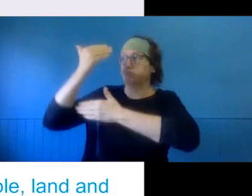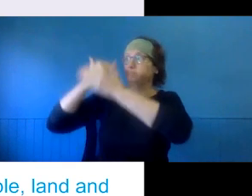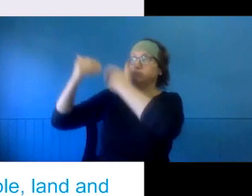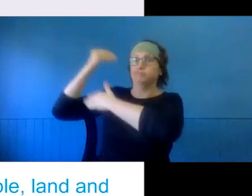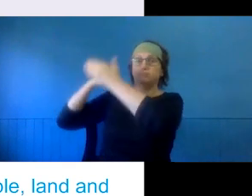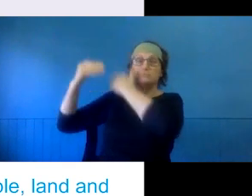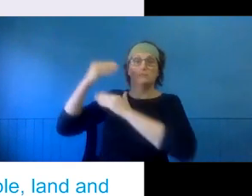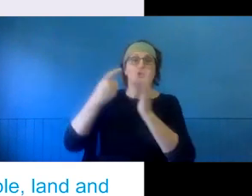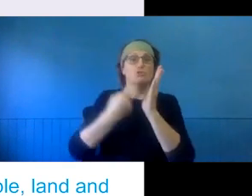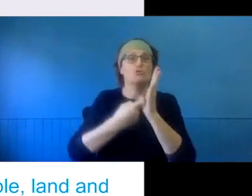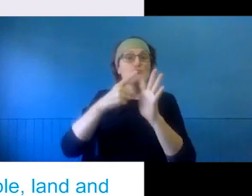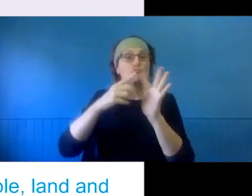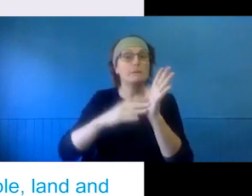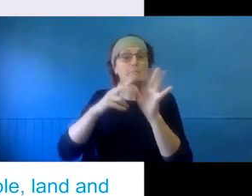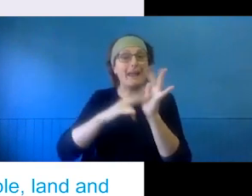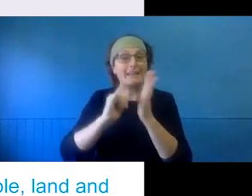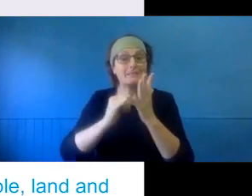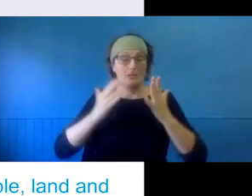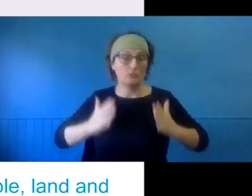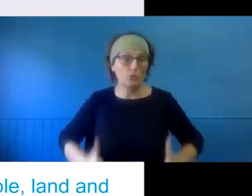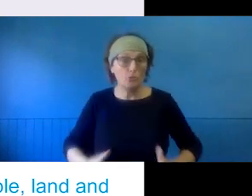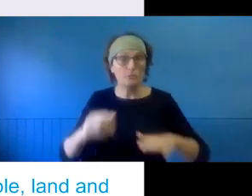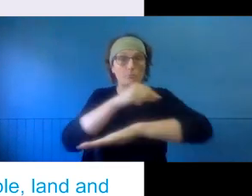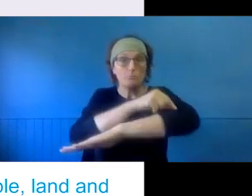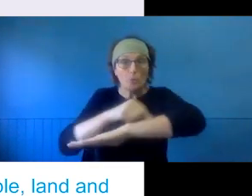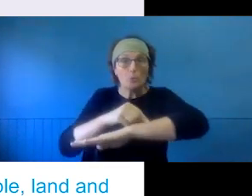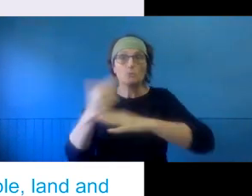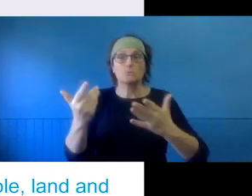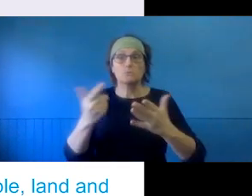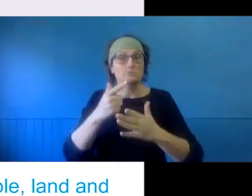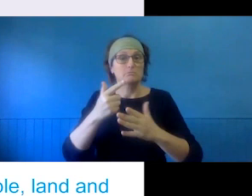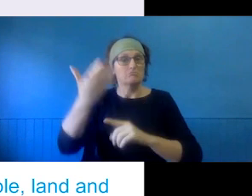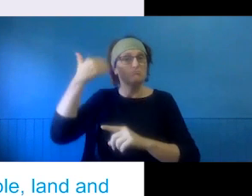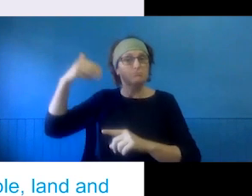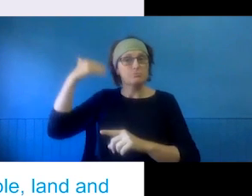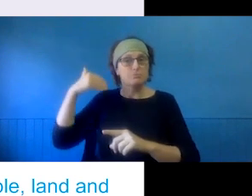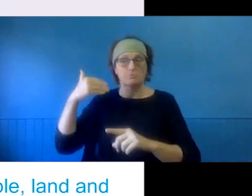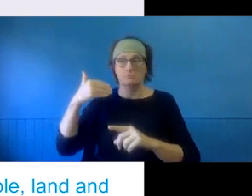human remains. In the past, Indigenous people's ancestors bodies